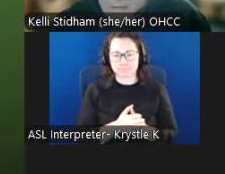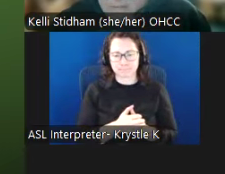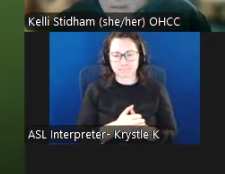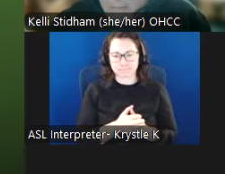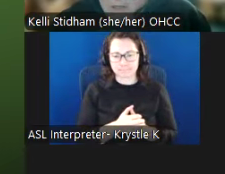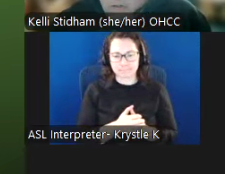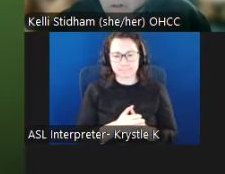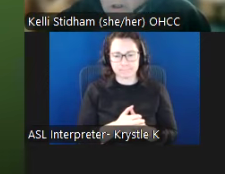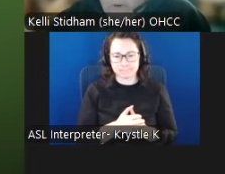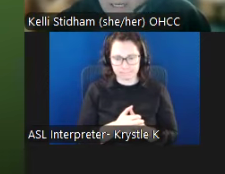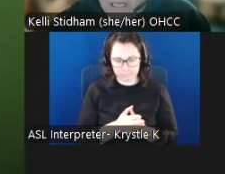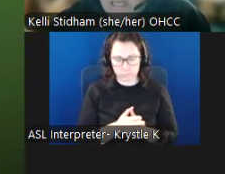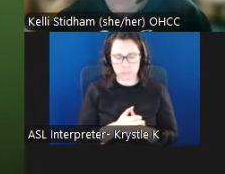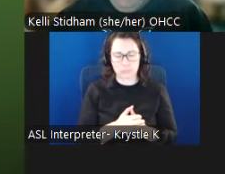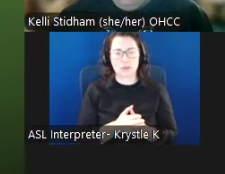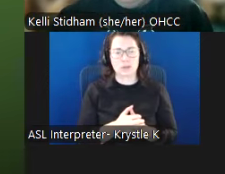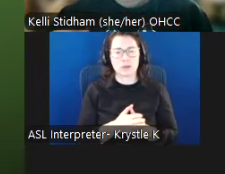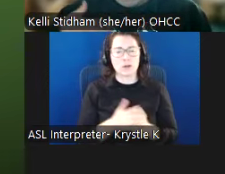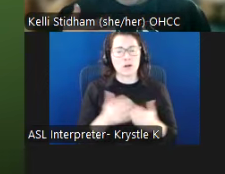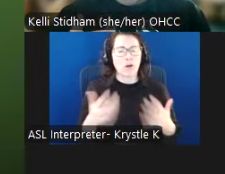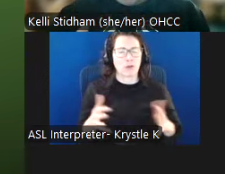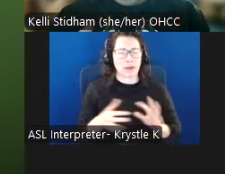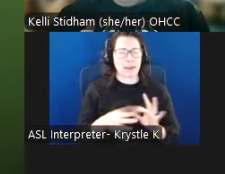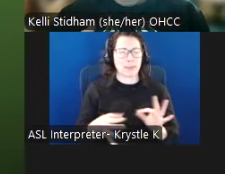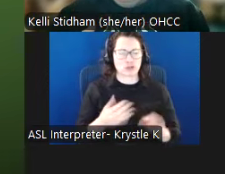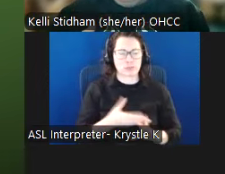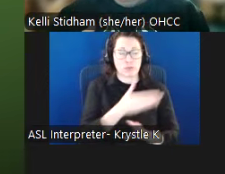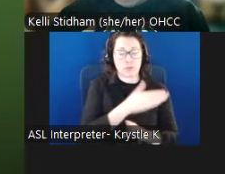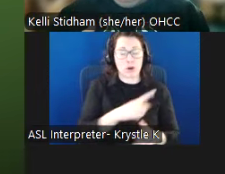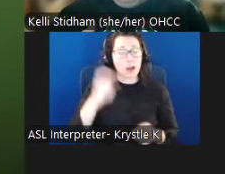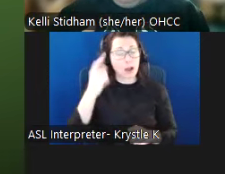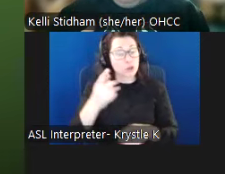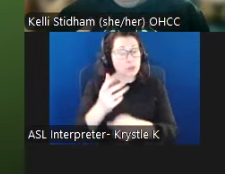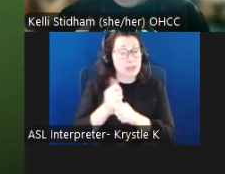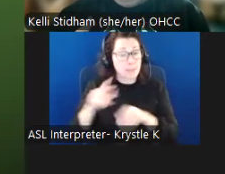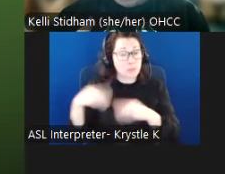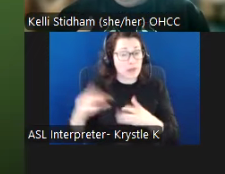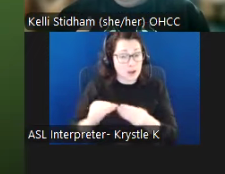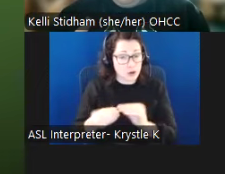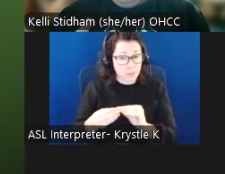as mentioned already when you are